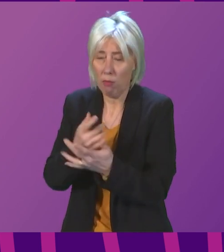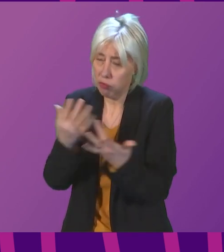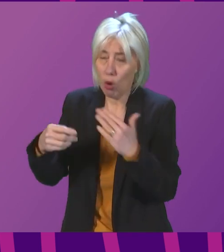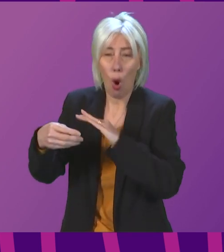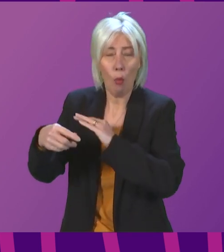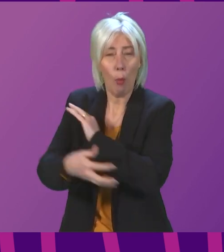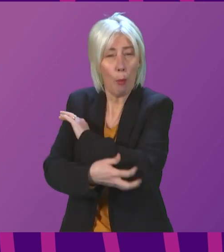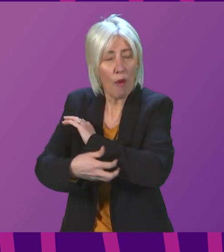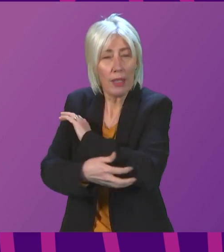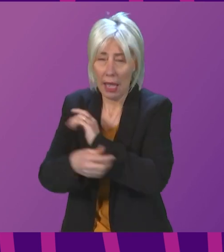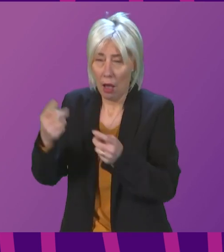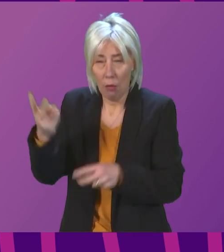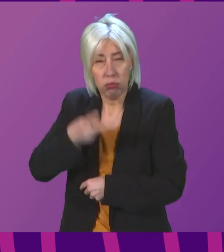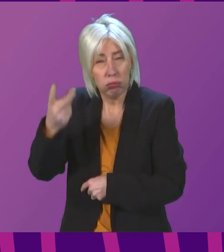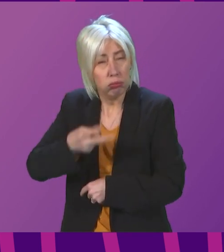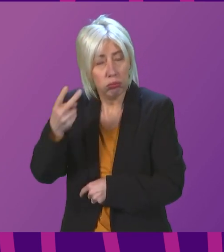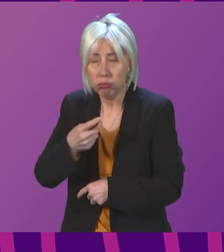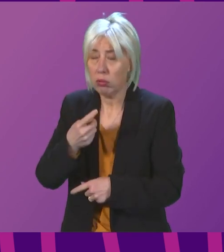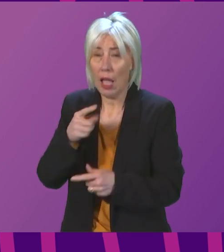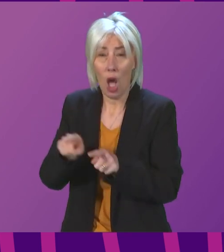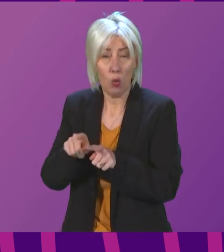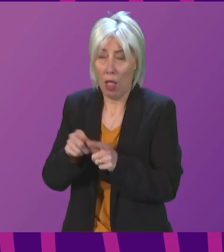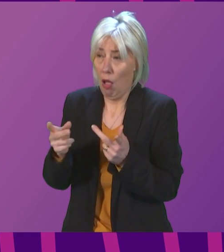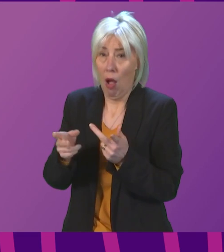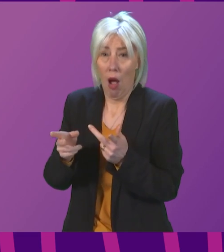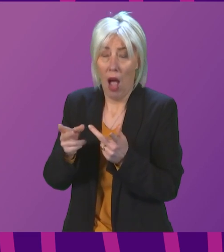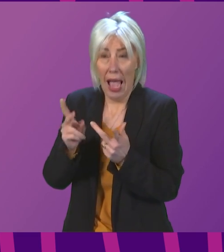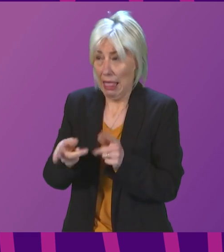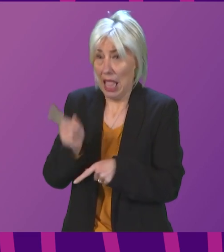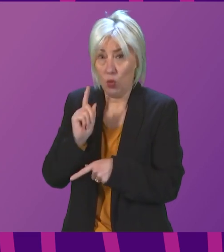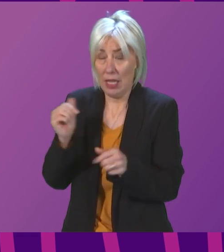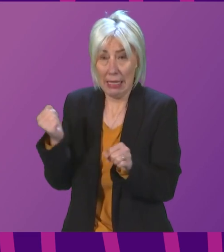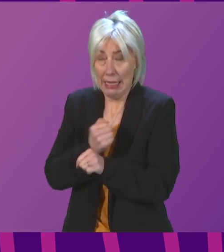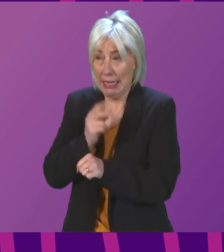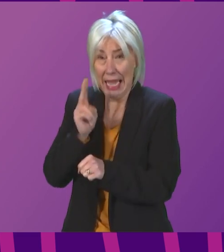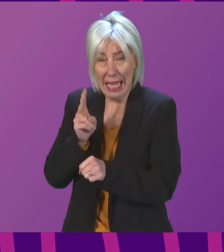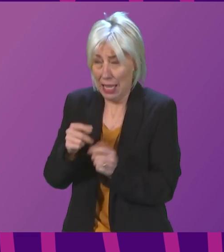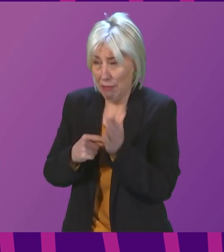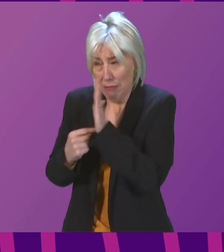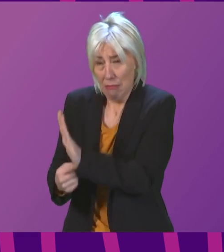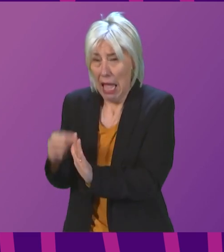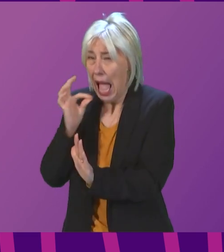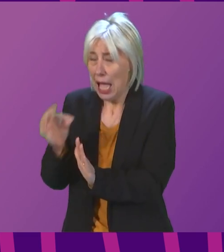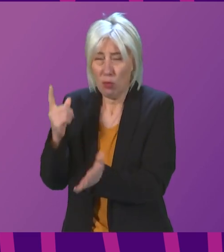Just last week, we set out further actions that it must urgently take to tackle rising